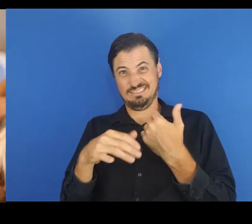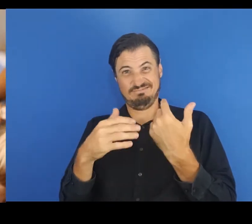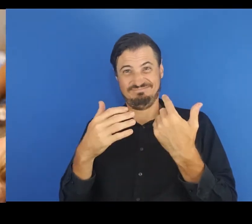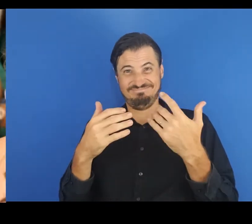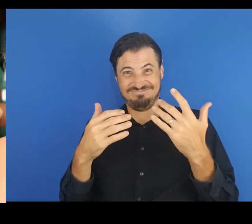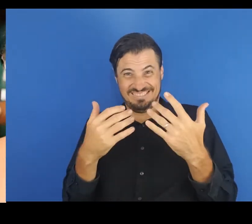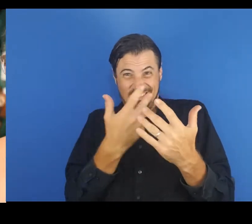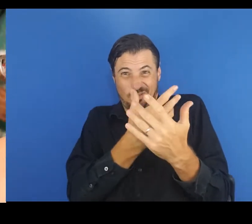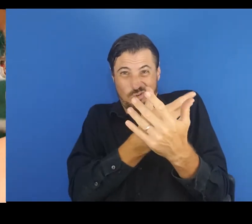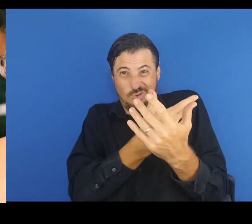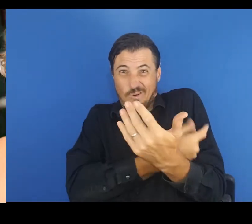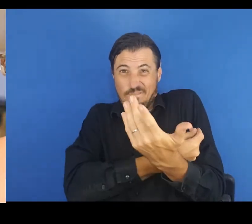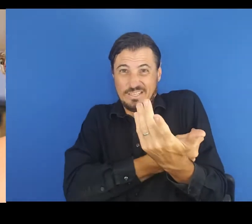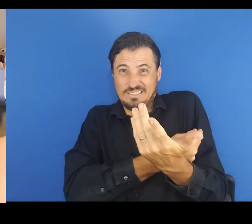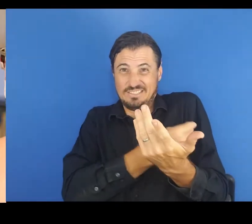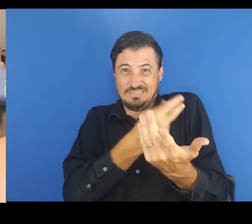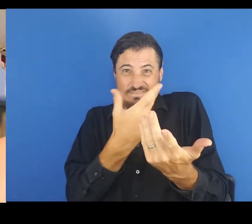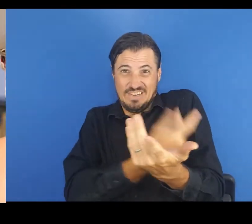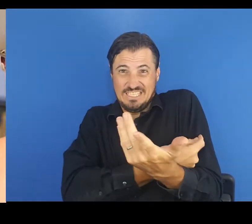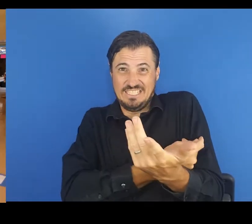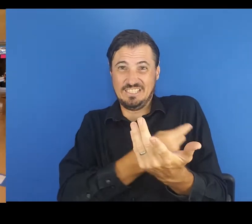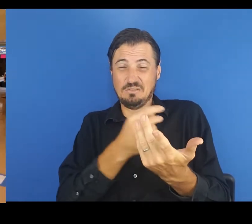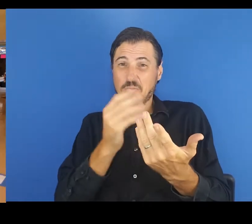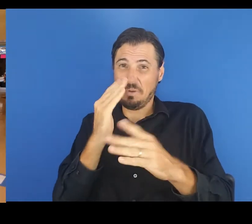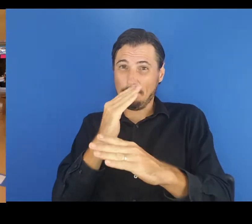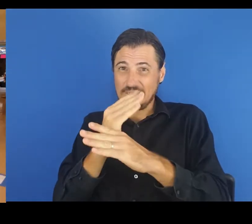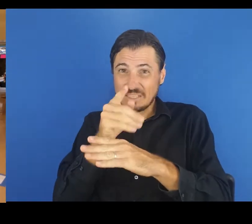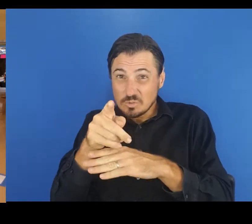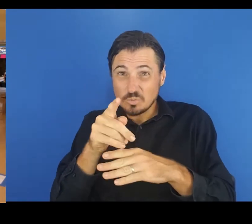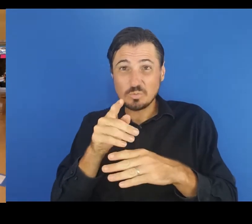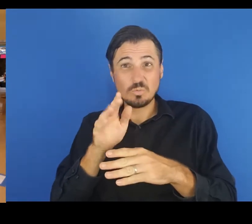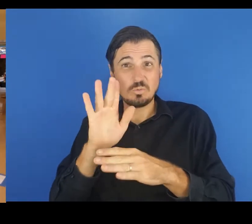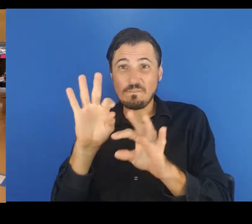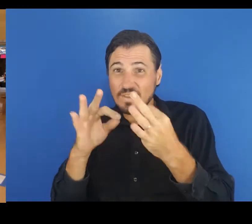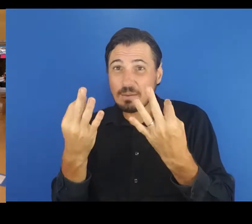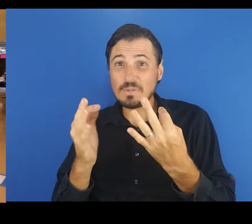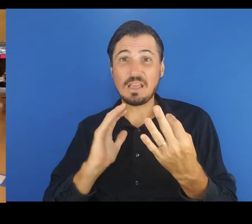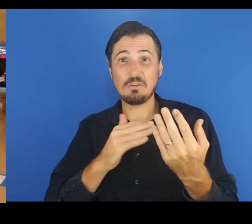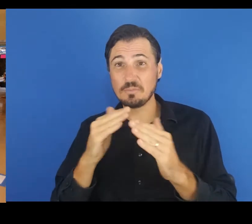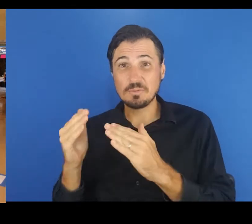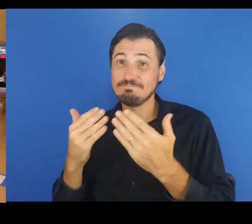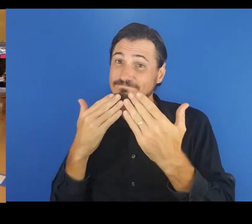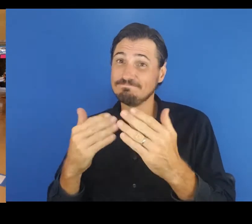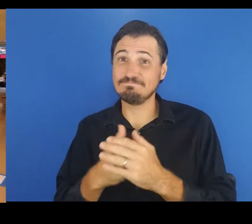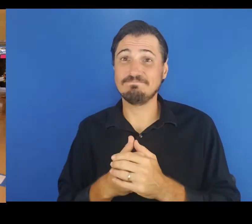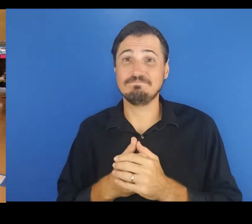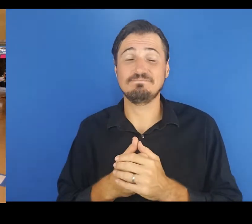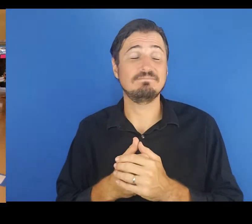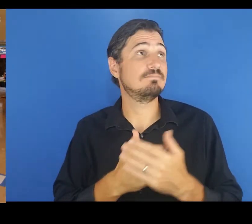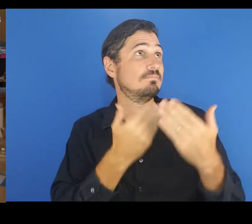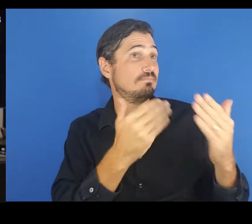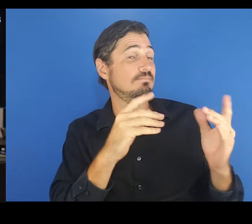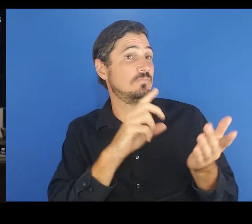step will protect you, your loved ones, and our community. Mahalo Thank you Dr. Berreman